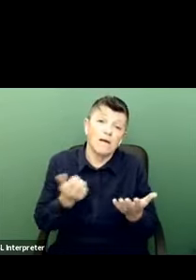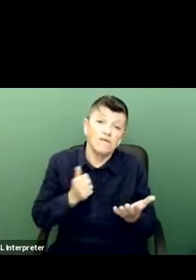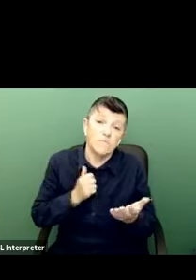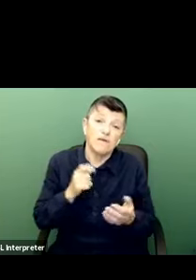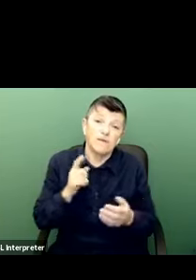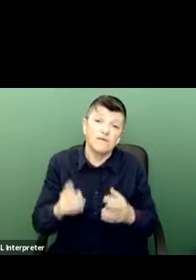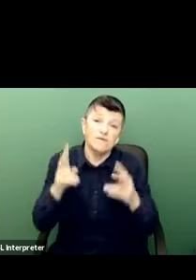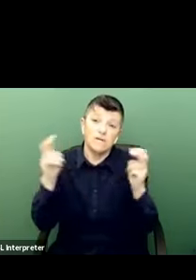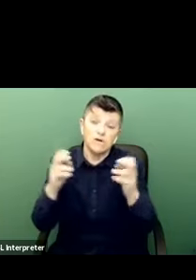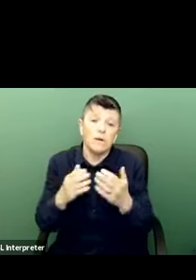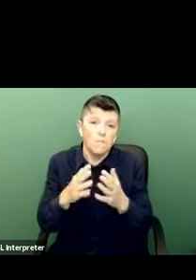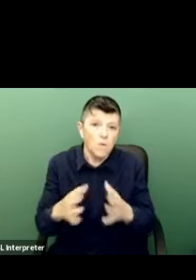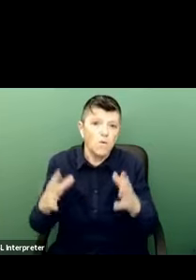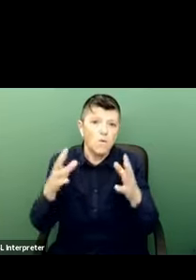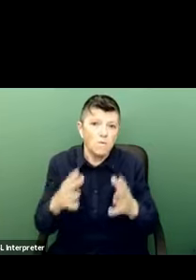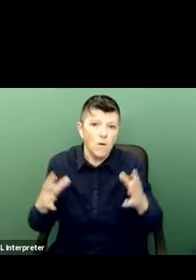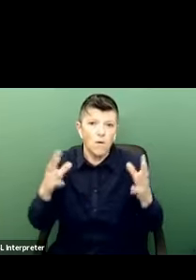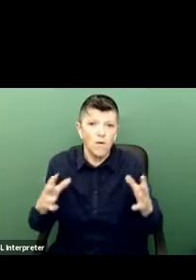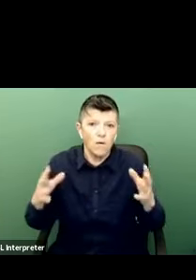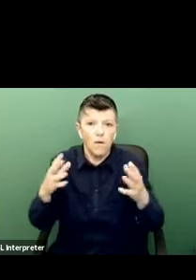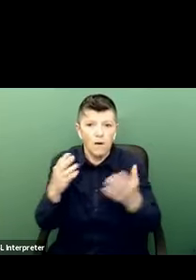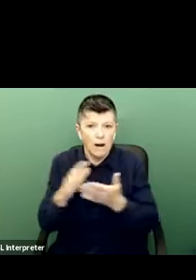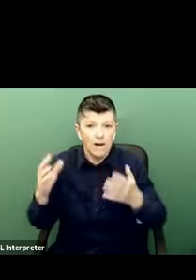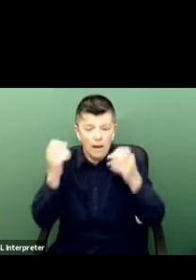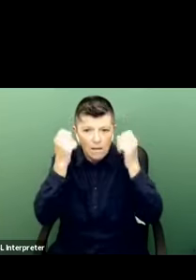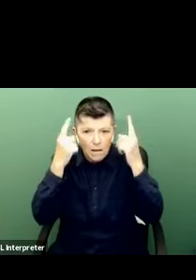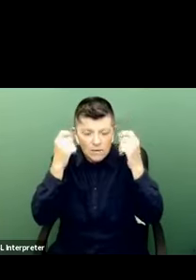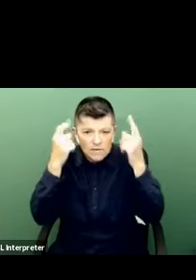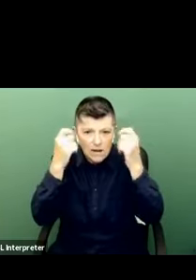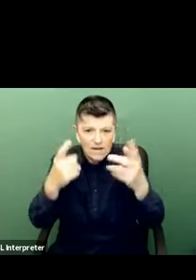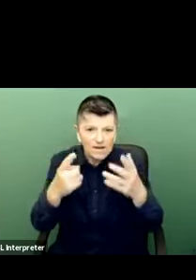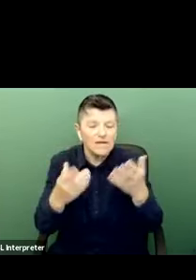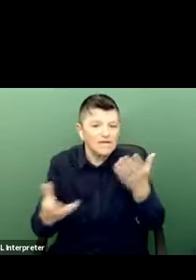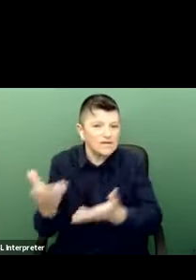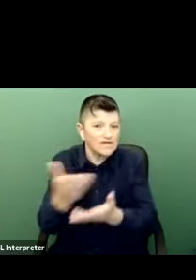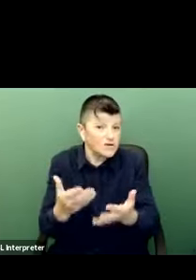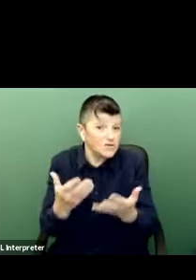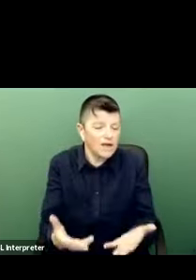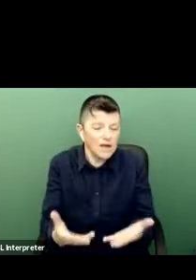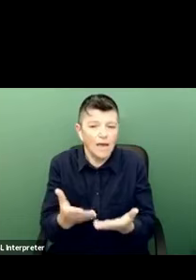that will be seen from the legal philosophy of Herbert Hart whom I